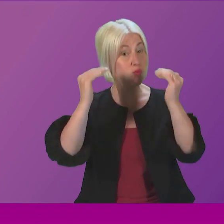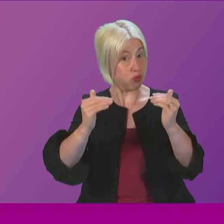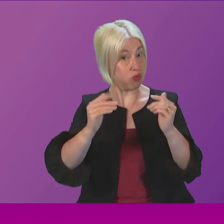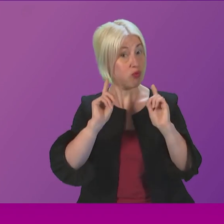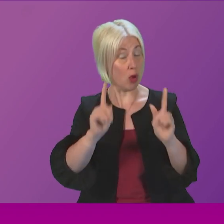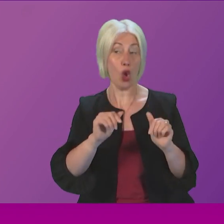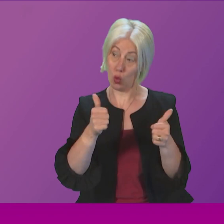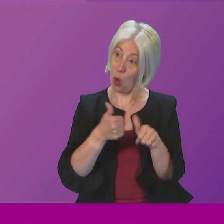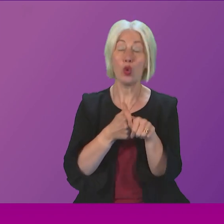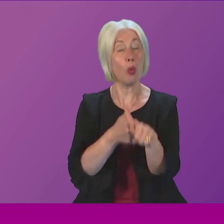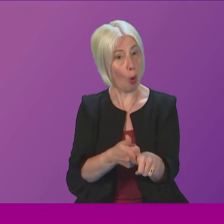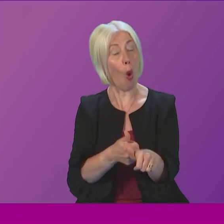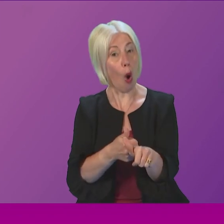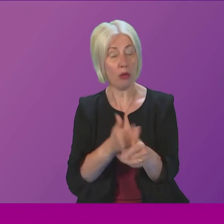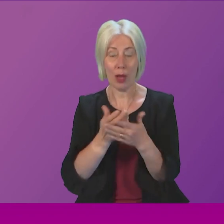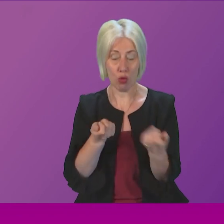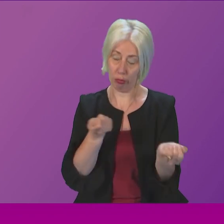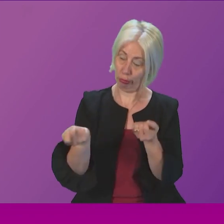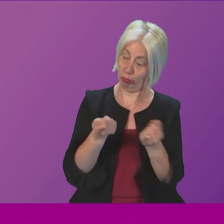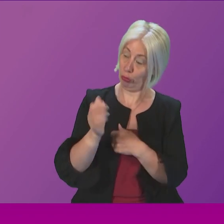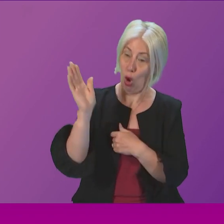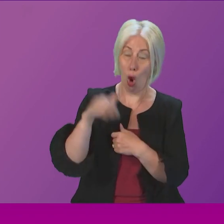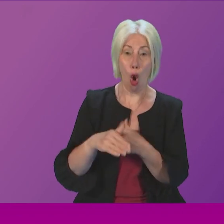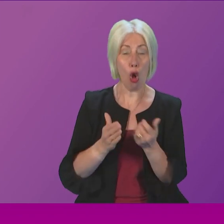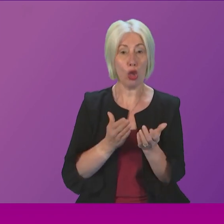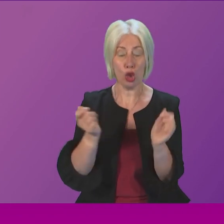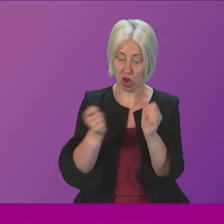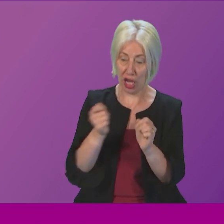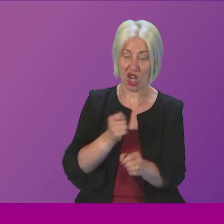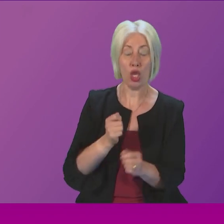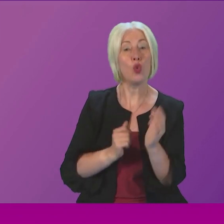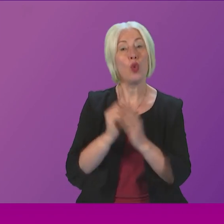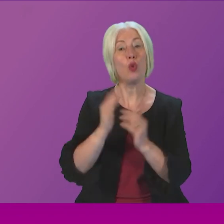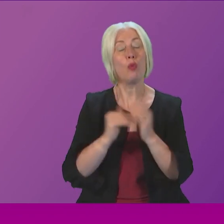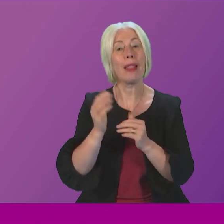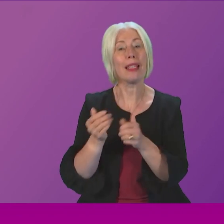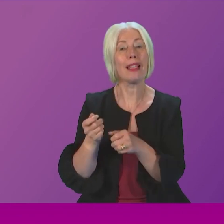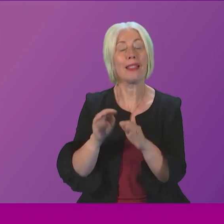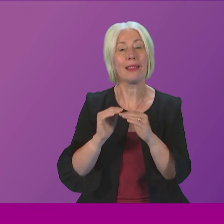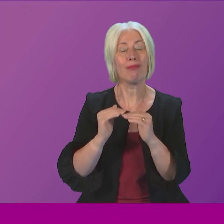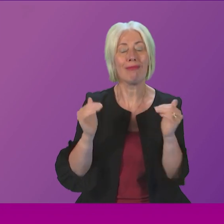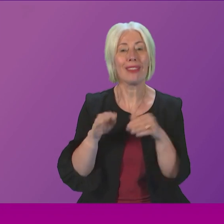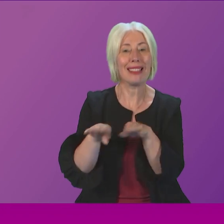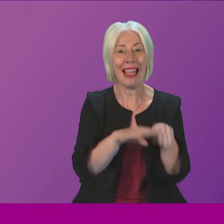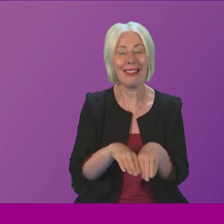We are therefore supportive of plans to regulate all tenures through changes to building standards.” Let us look at what Barratt Developments plc has to say: